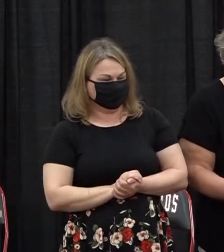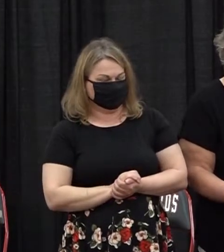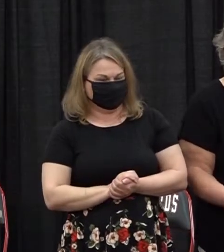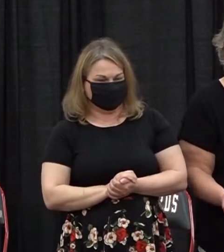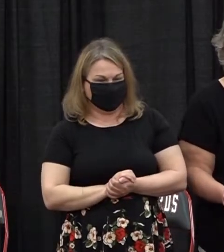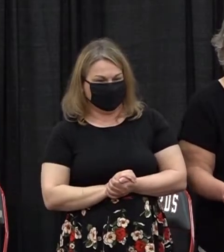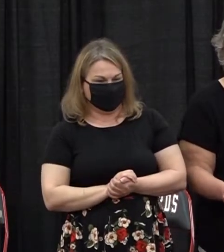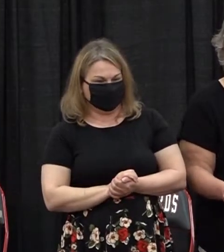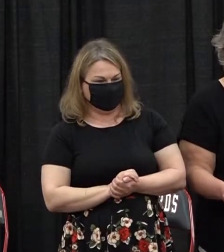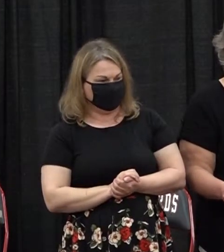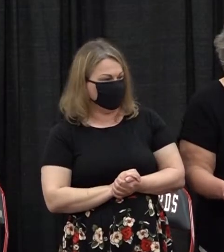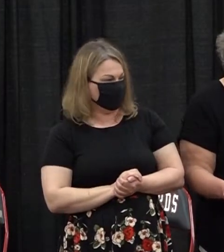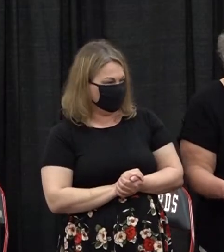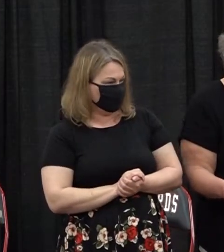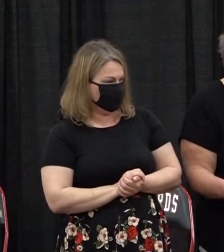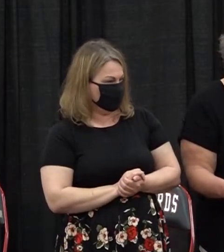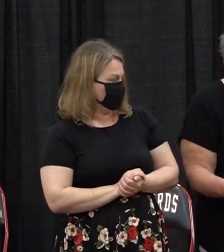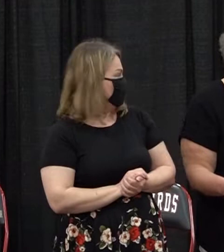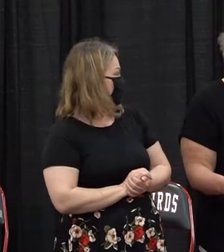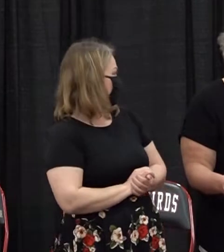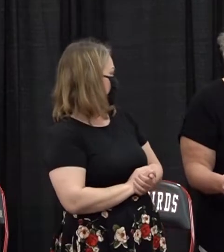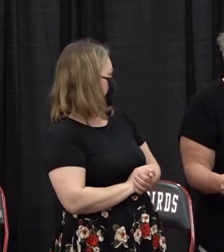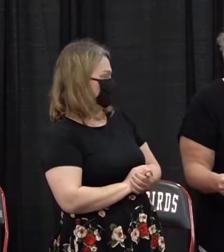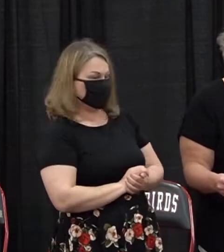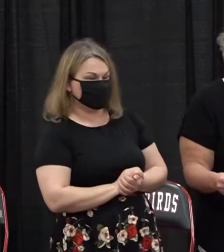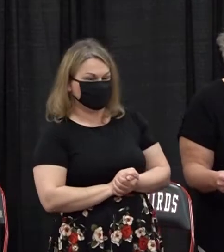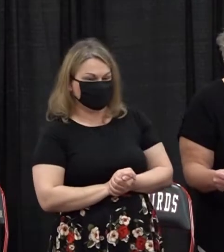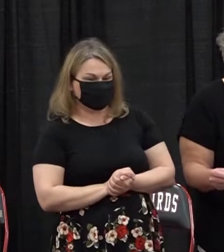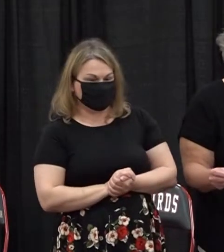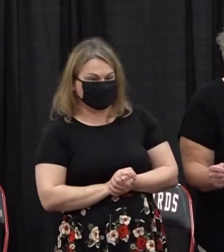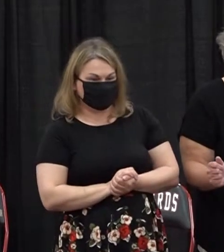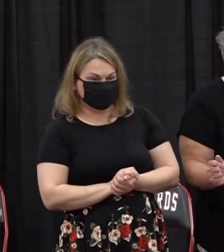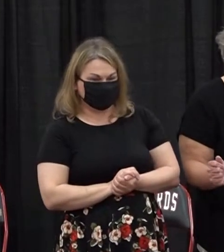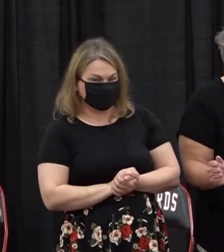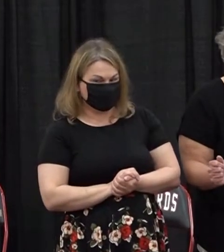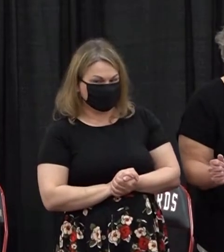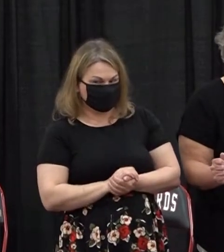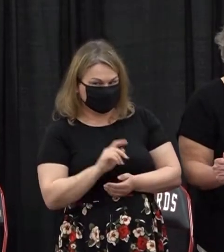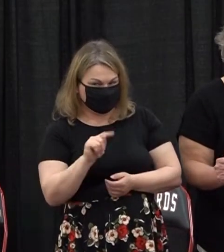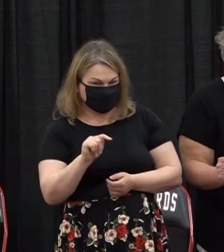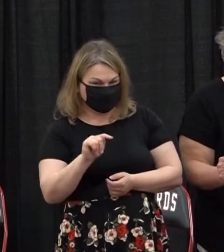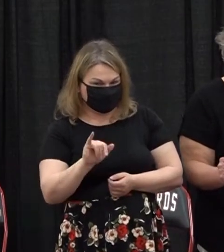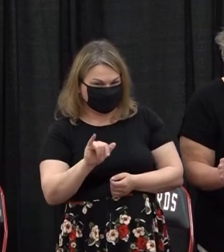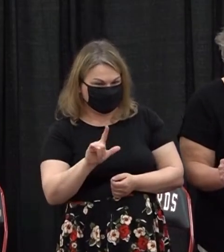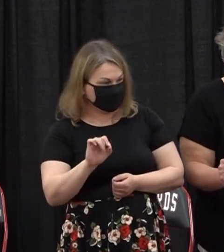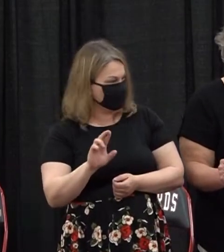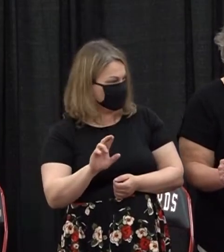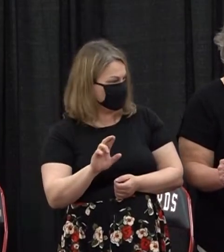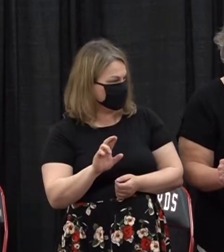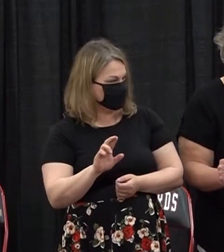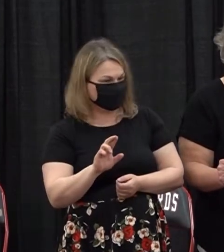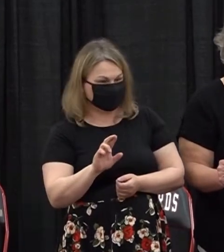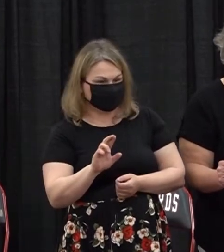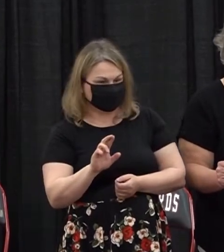We have Tyler Burckhardt. Tyler?